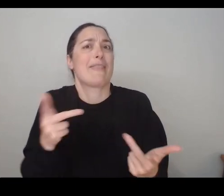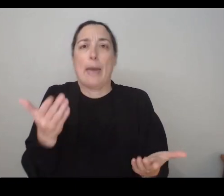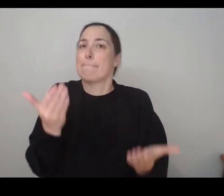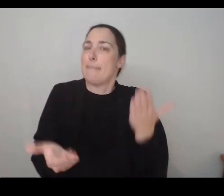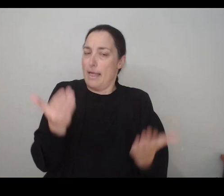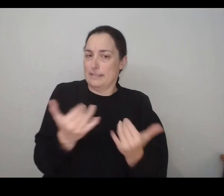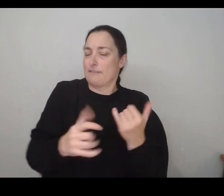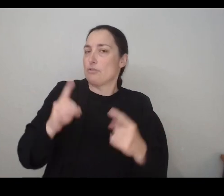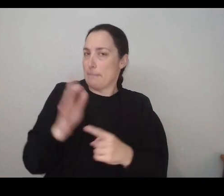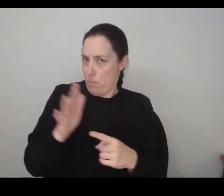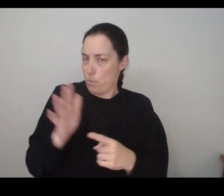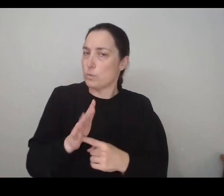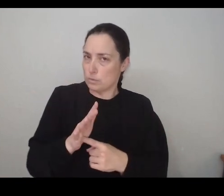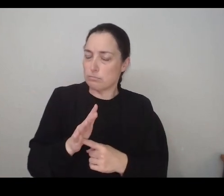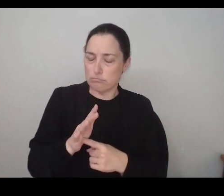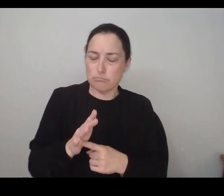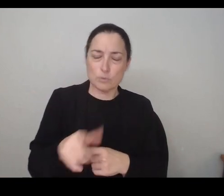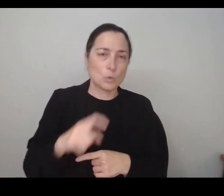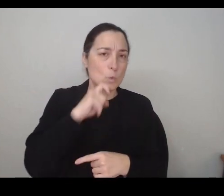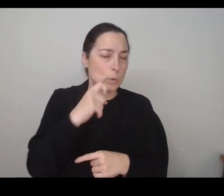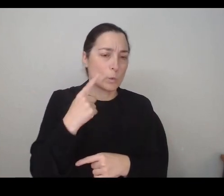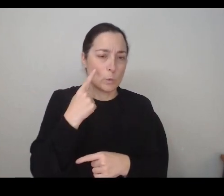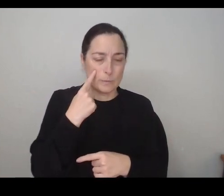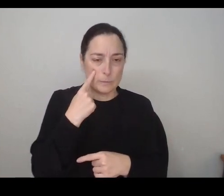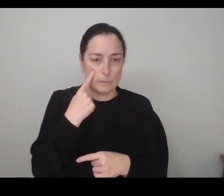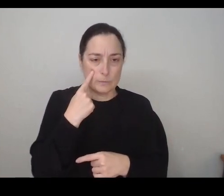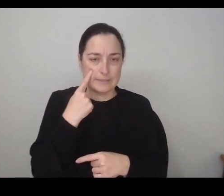and you will show in the exhibition.